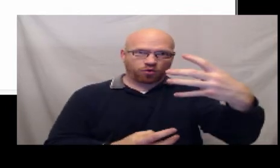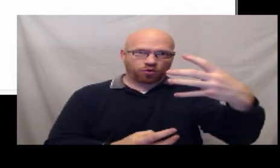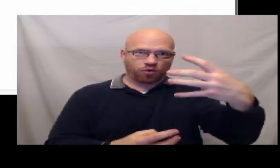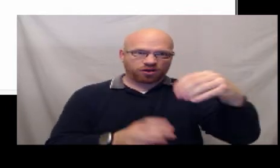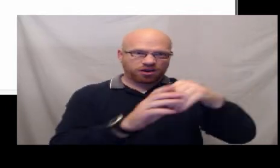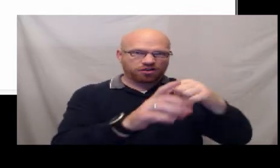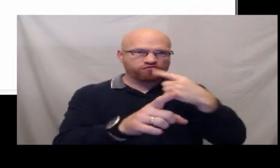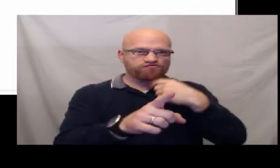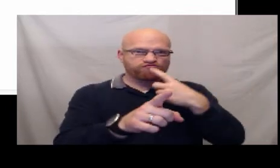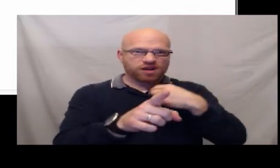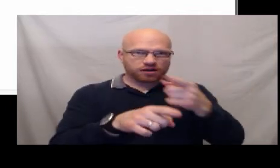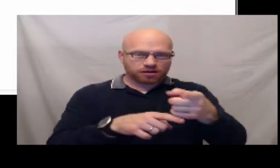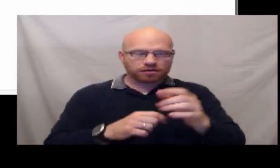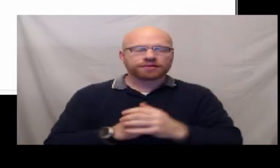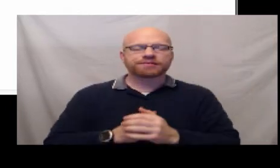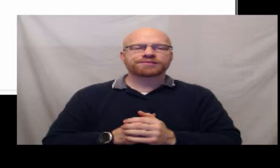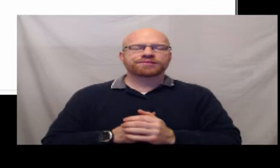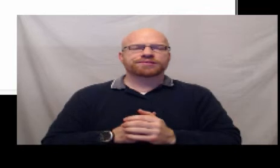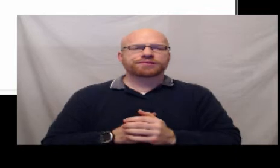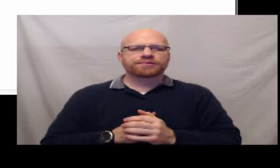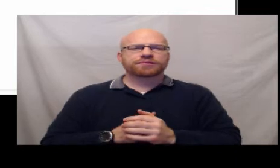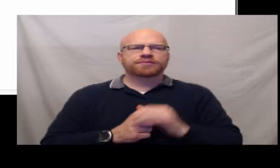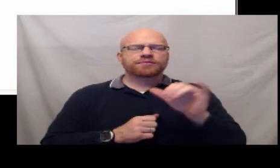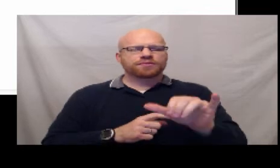those four pairs we just listed in red here for positive six,